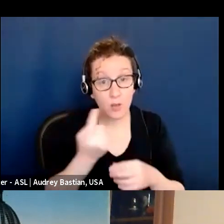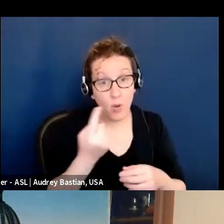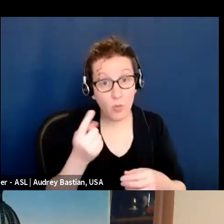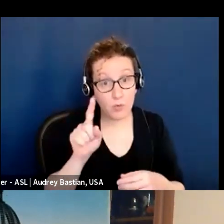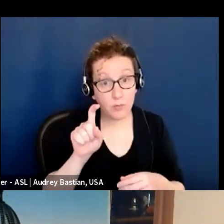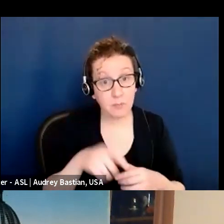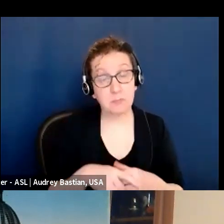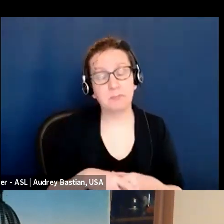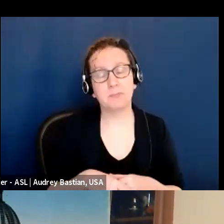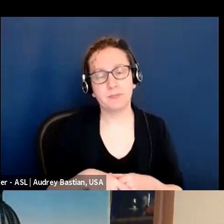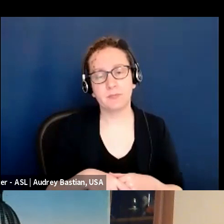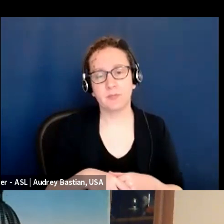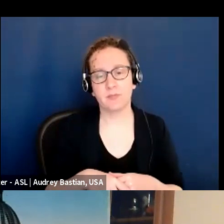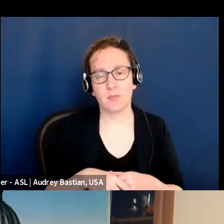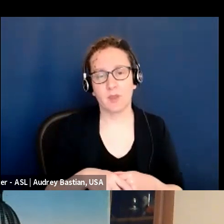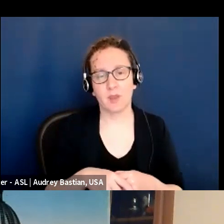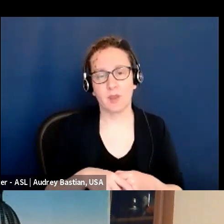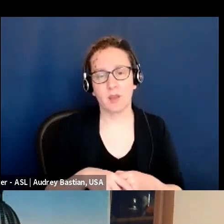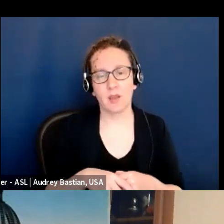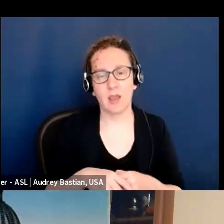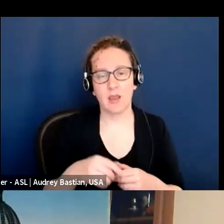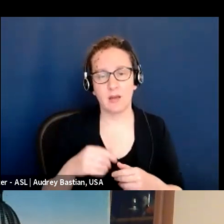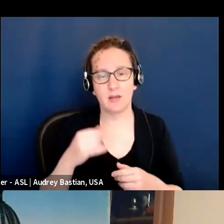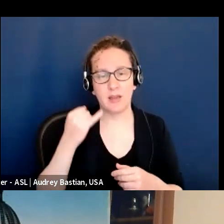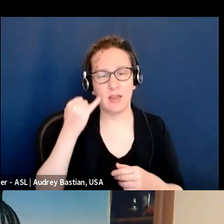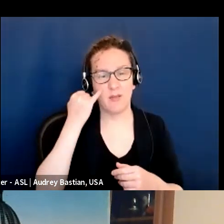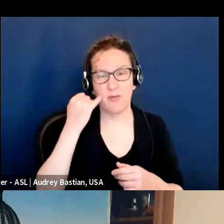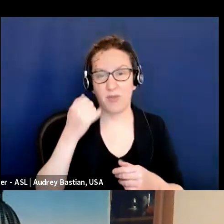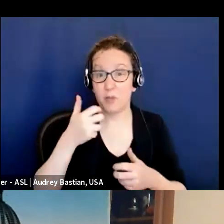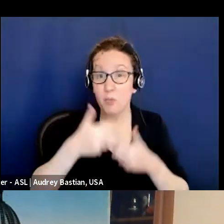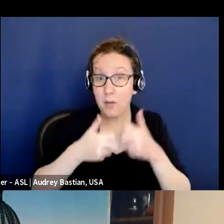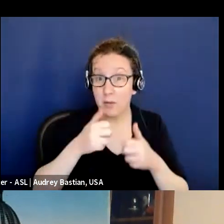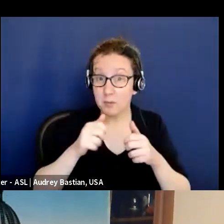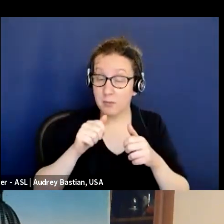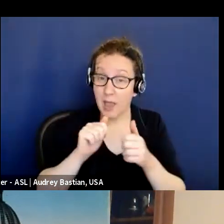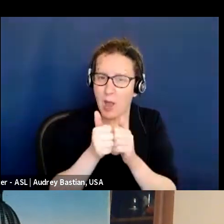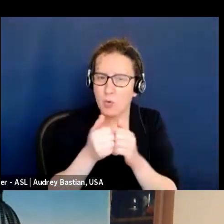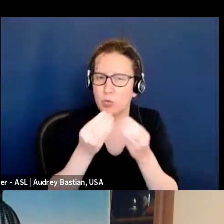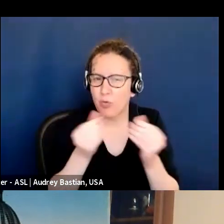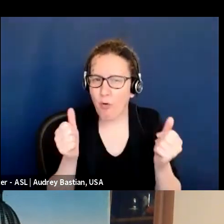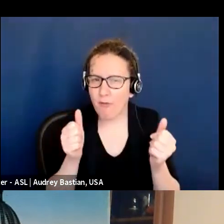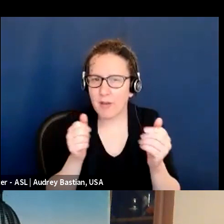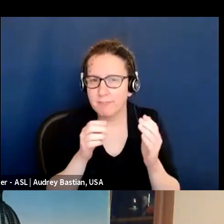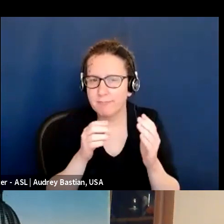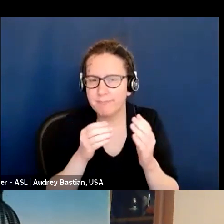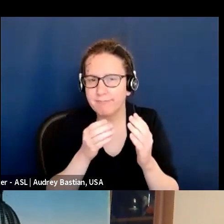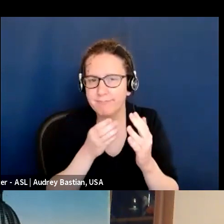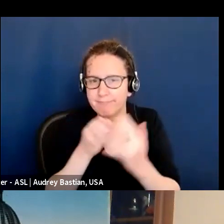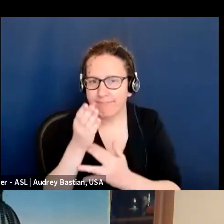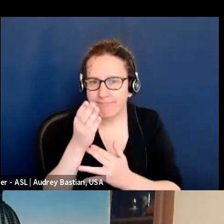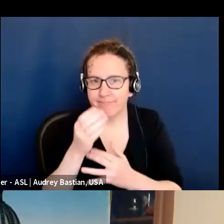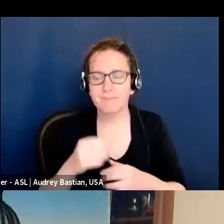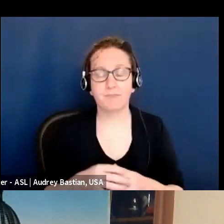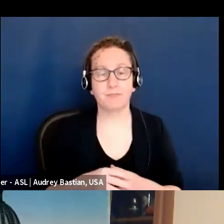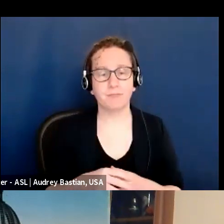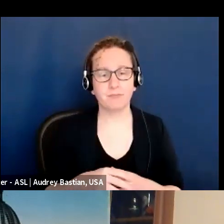and if you can probably solve some problems, which is very, you know, which is a very dependent